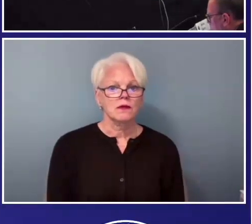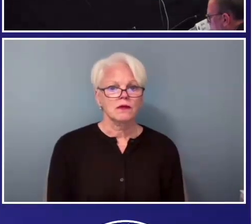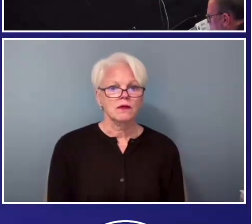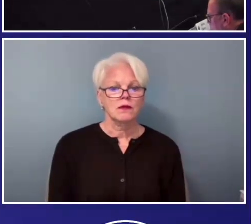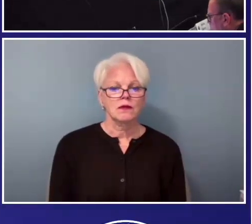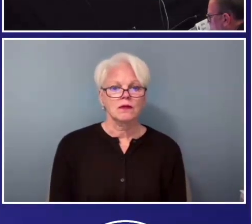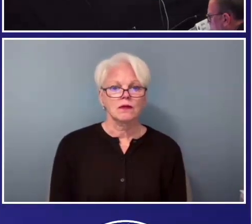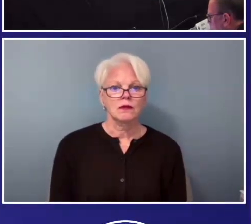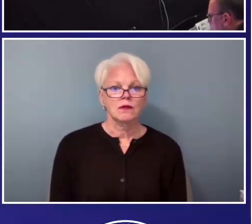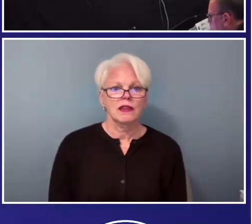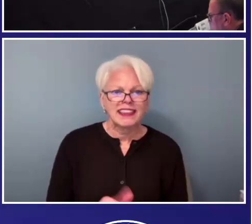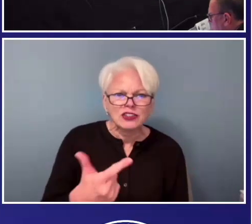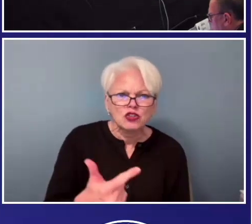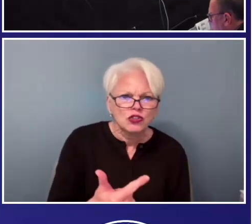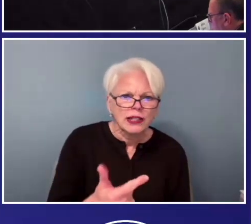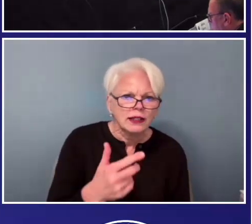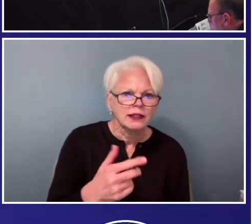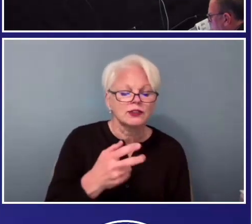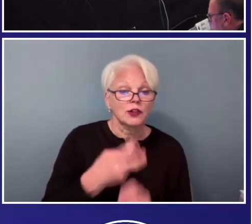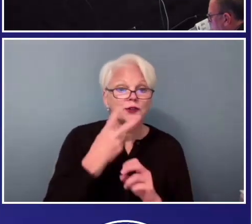I'm - that is G, right? It's not -- okay, sorry.